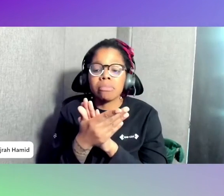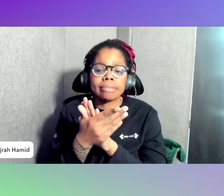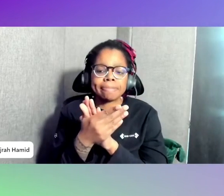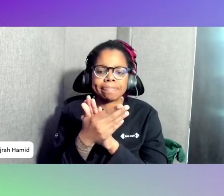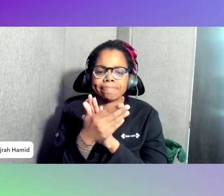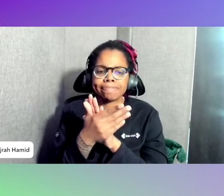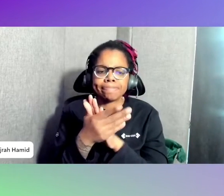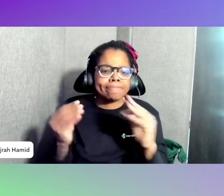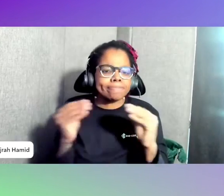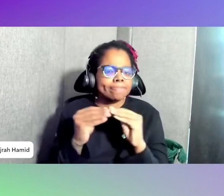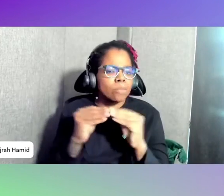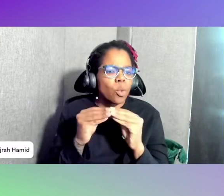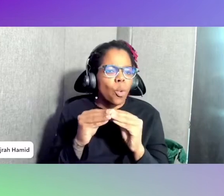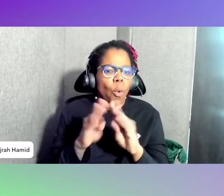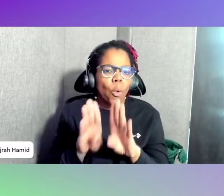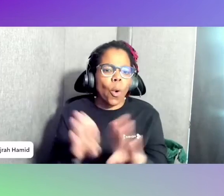breathe new life into the thinking of